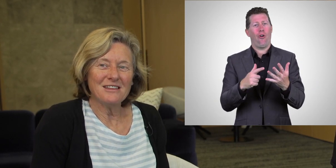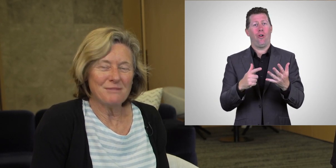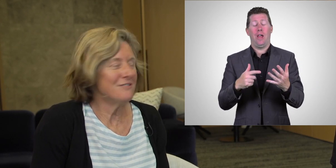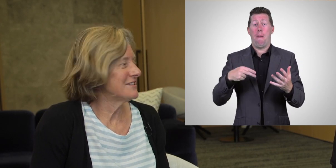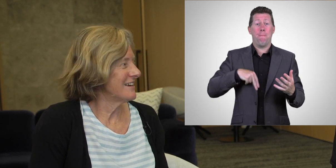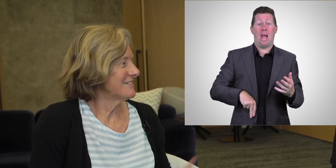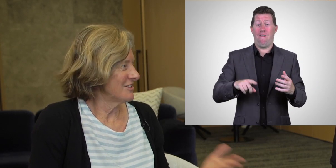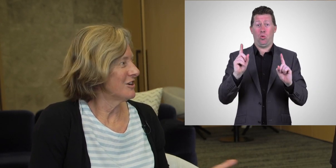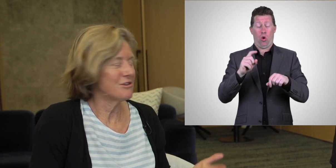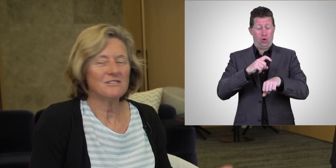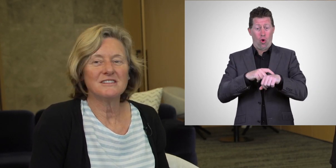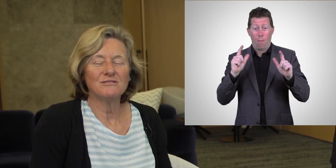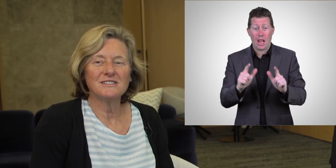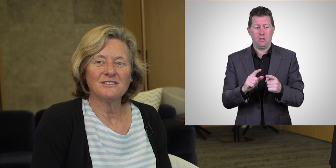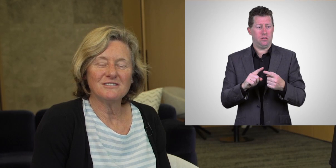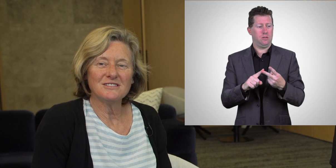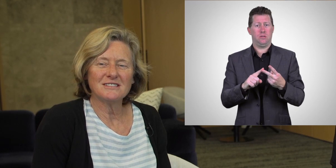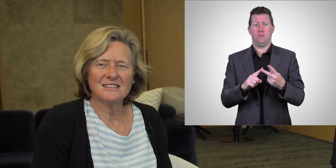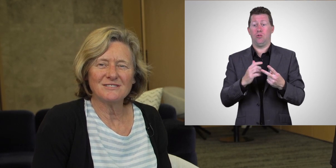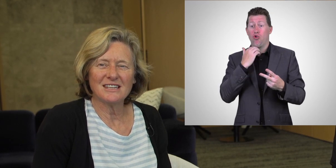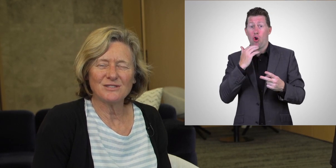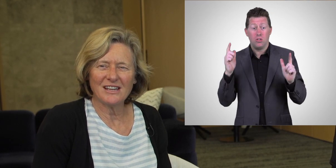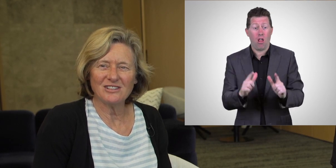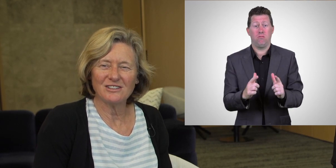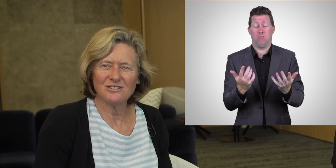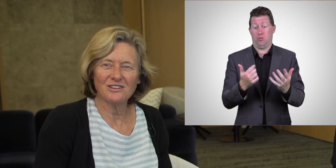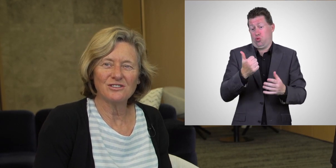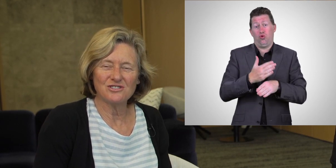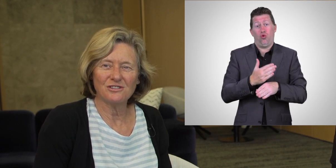benefits are time, cost and also just a sense of satisfaction that you're doing a good job.